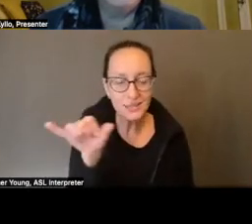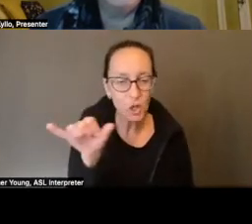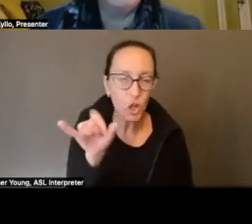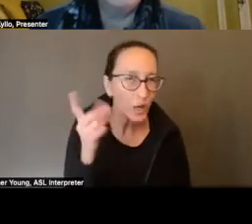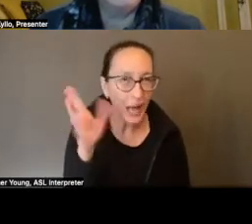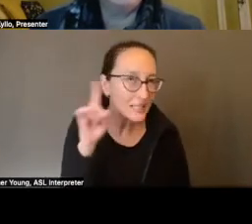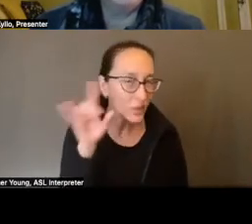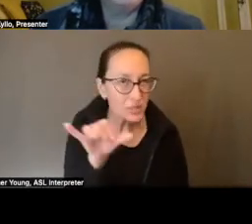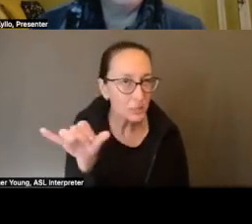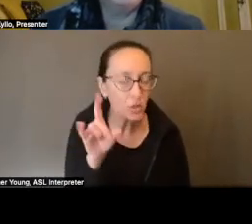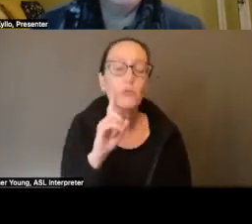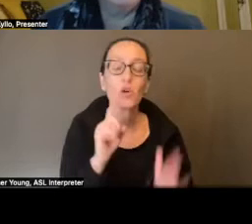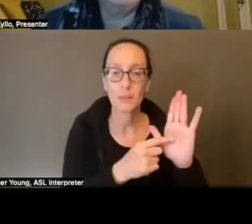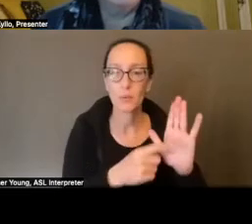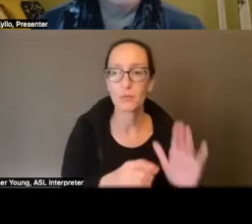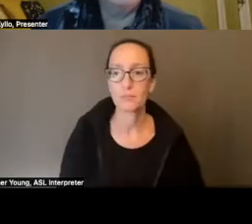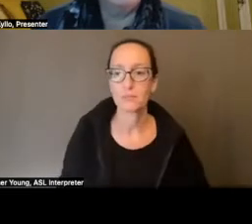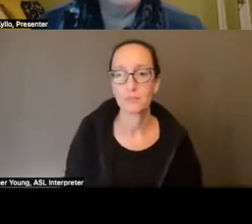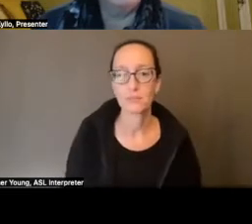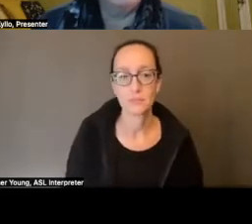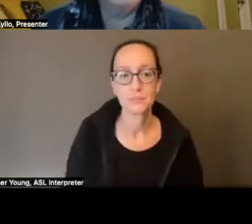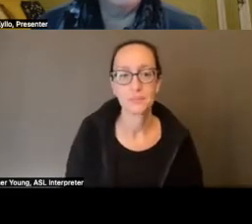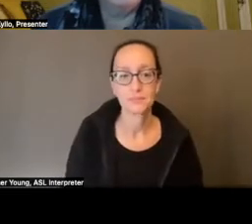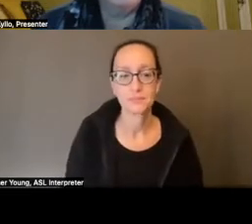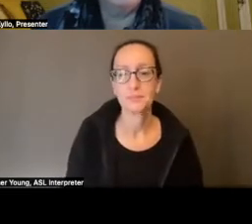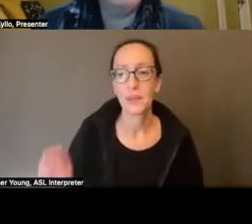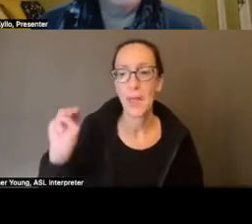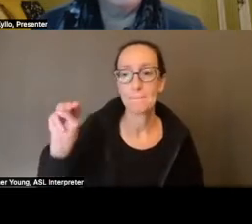For example, Mat, with an M, Mat.